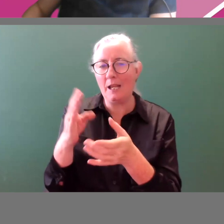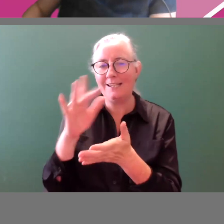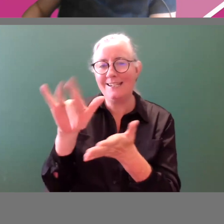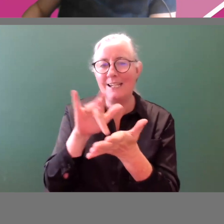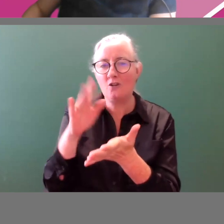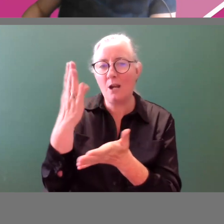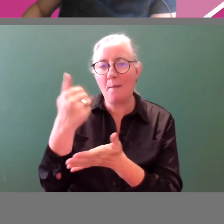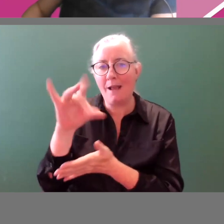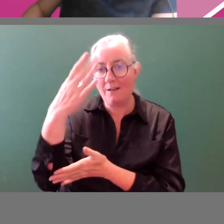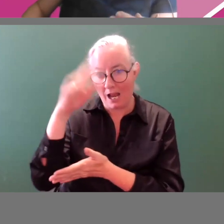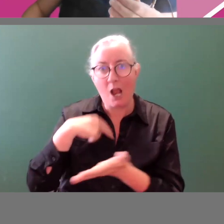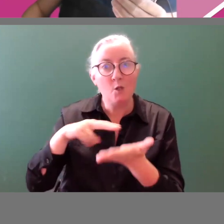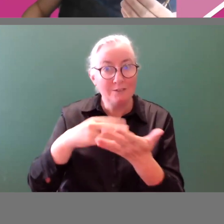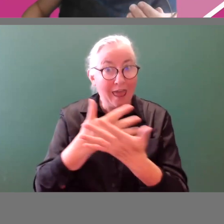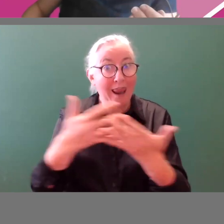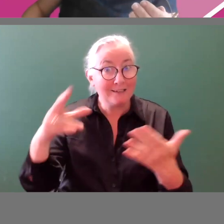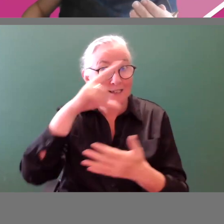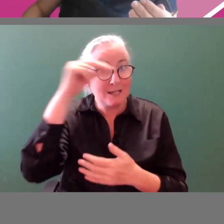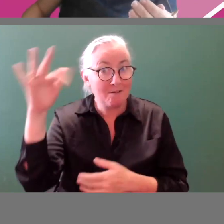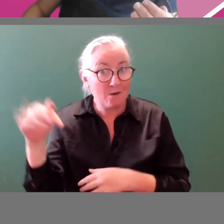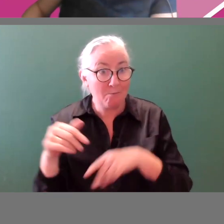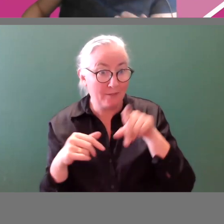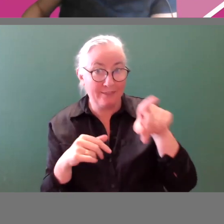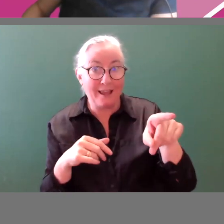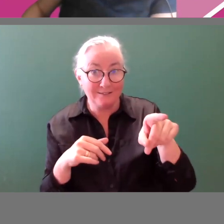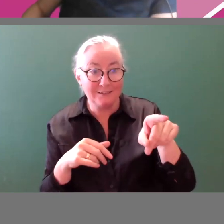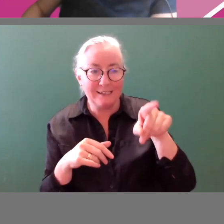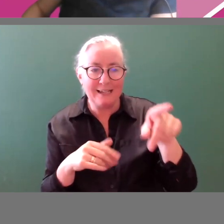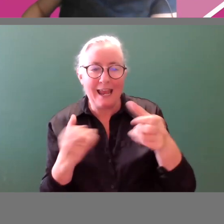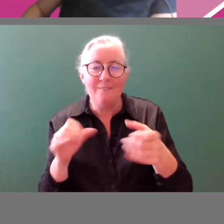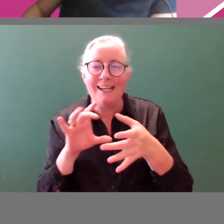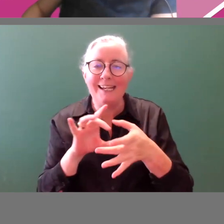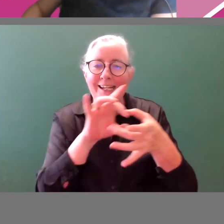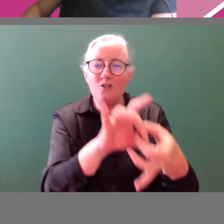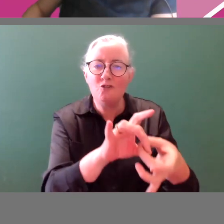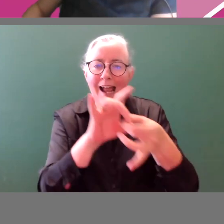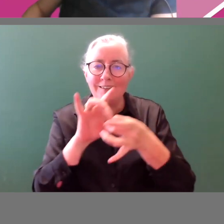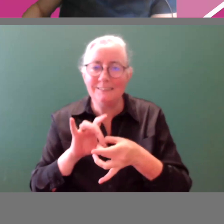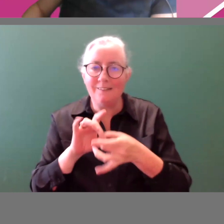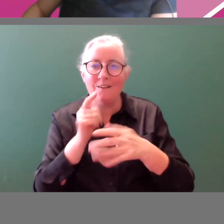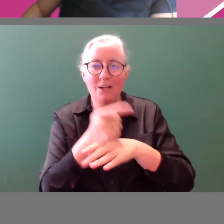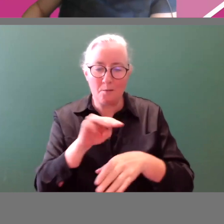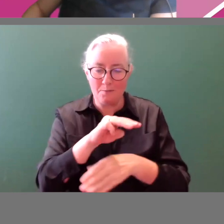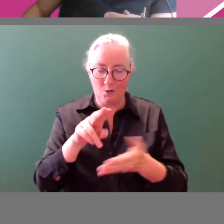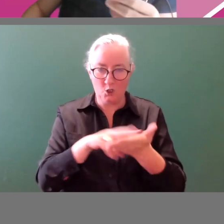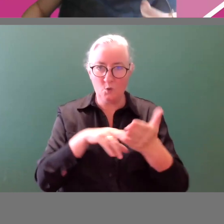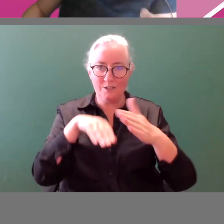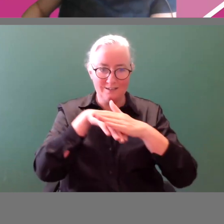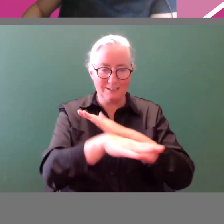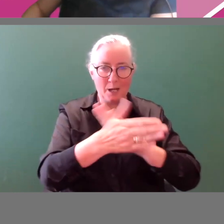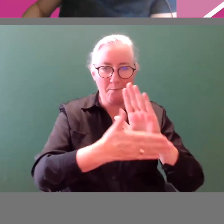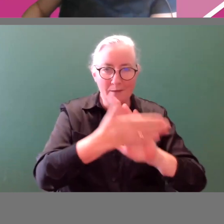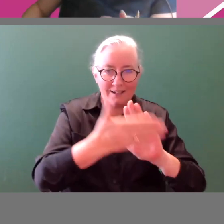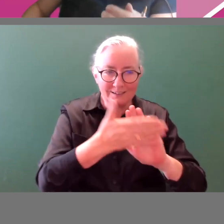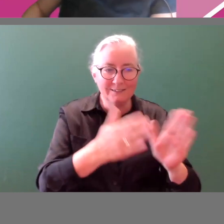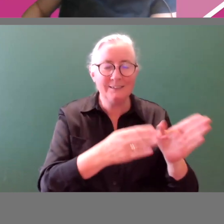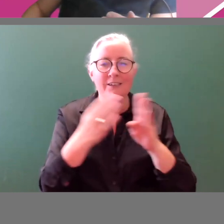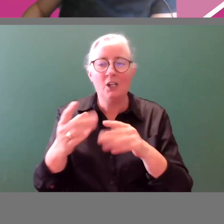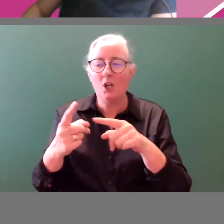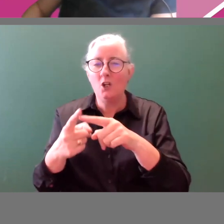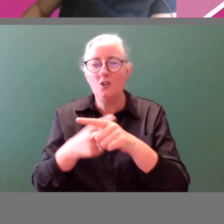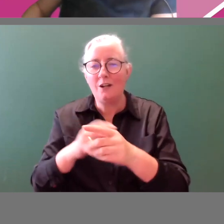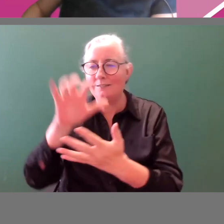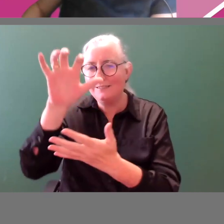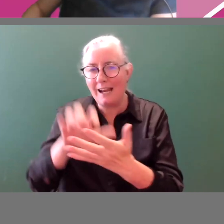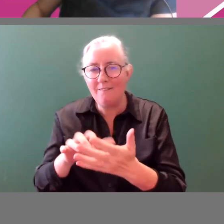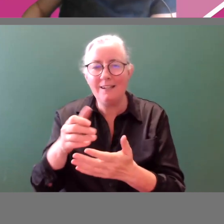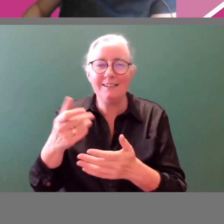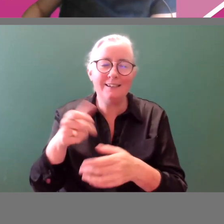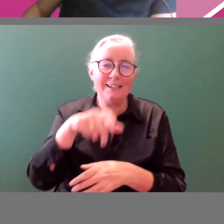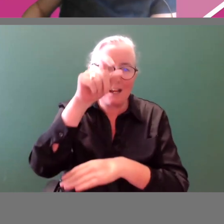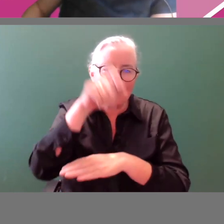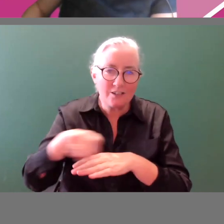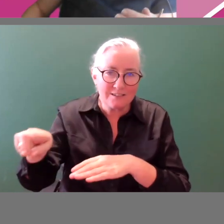examples from today. This has interactive videos with people using the building and interviews